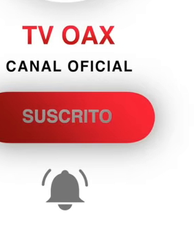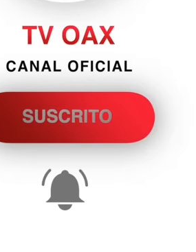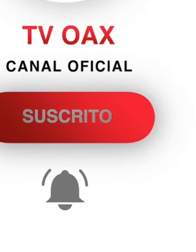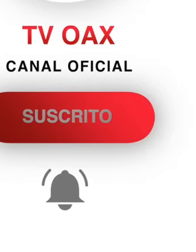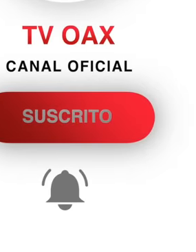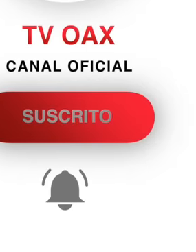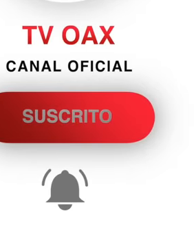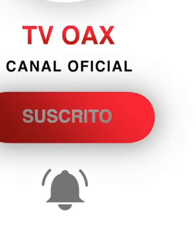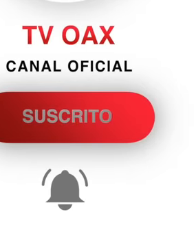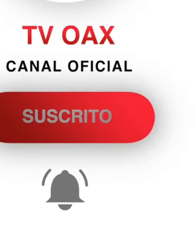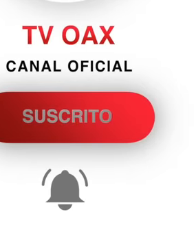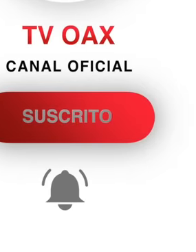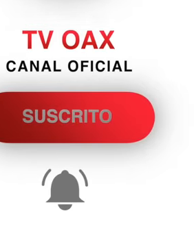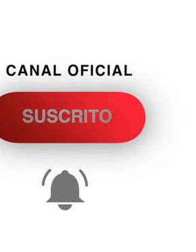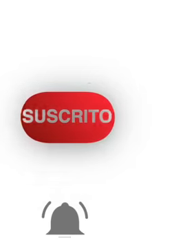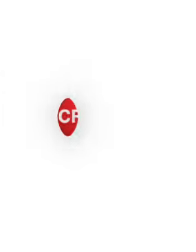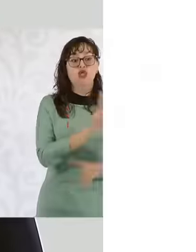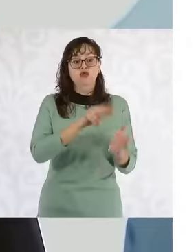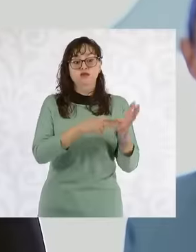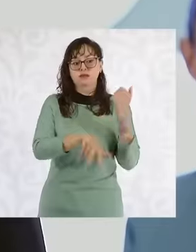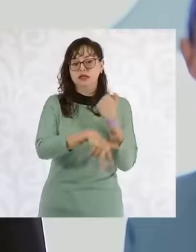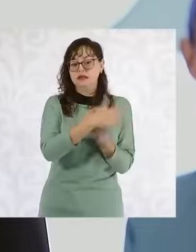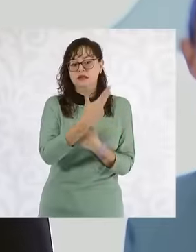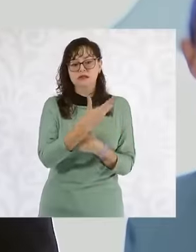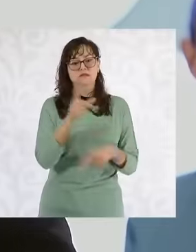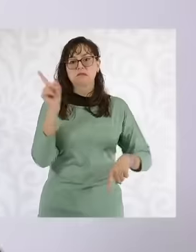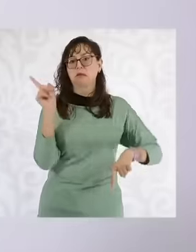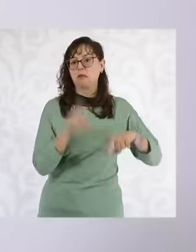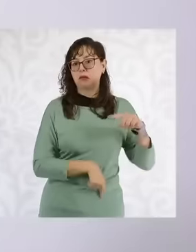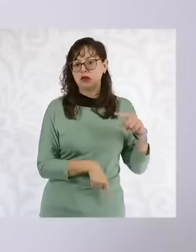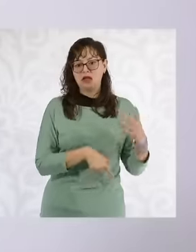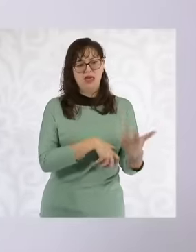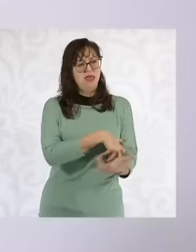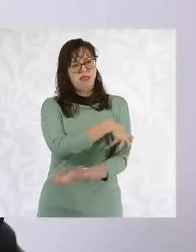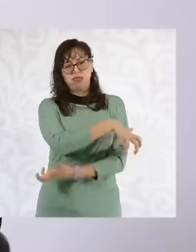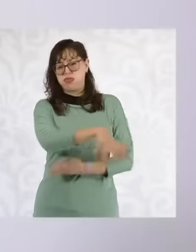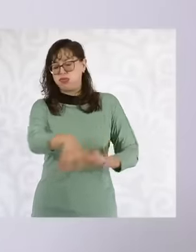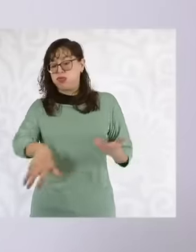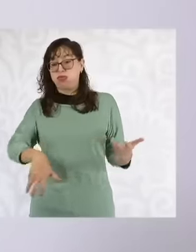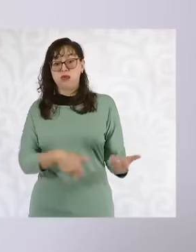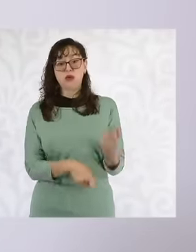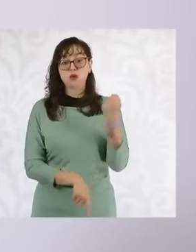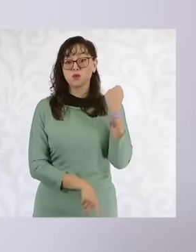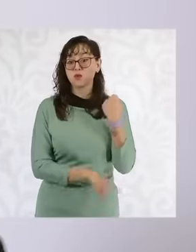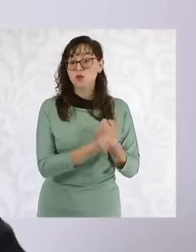and This has caused a lot of disorder and has even caused technical problems that put